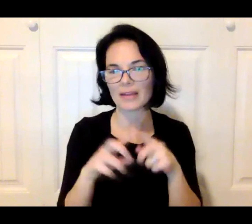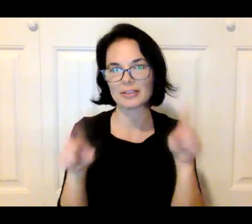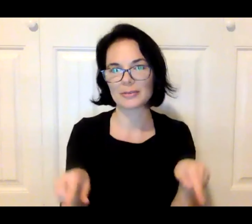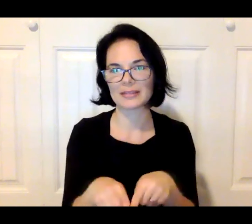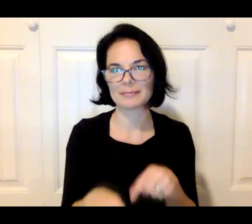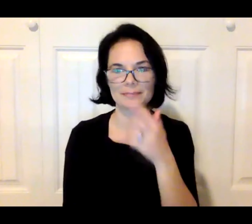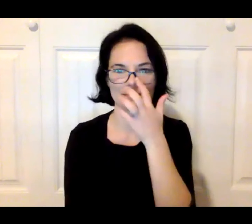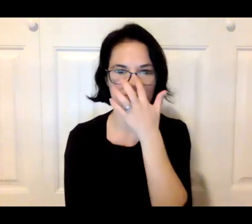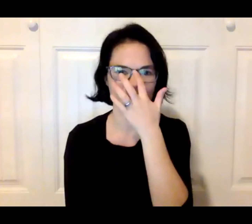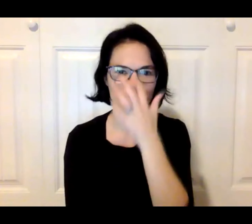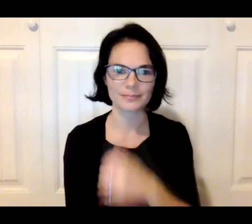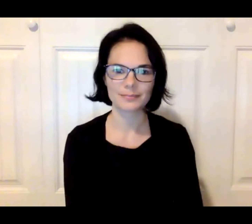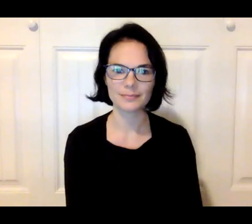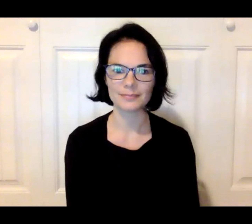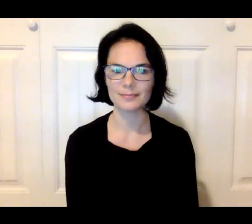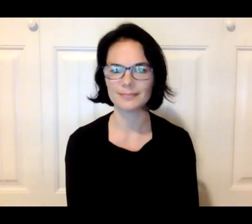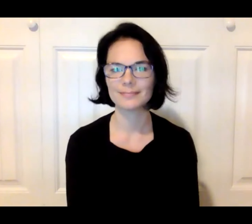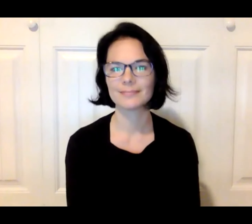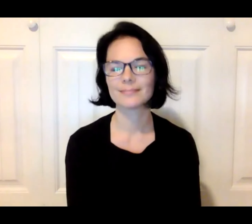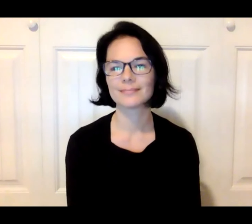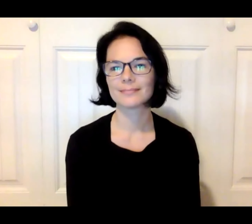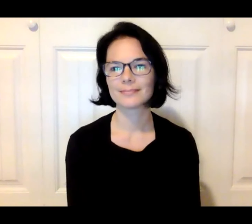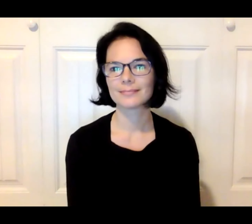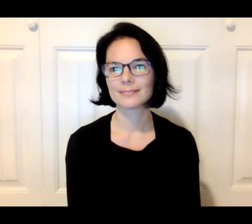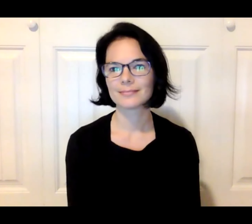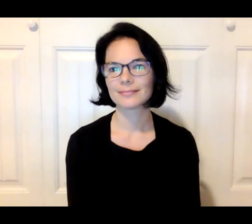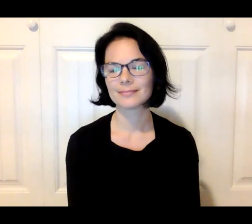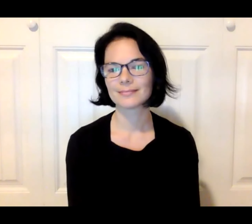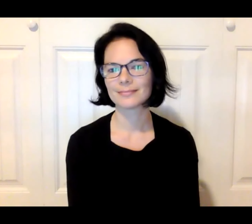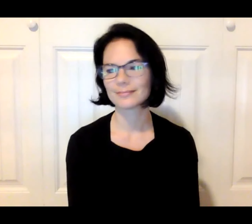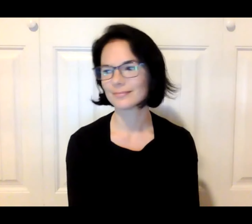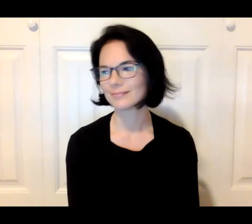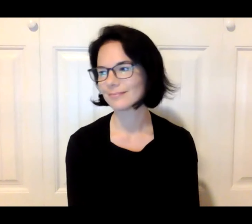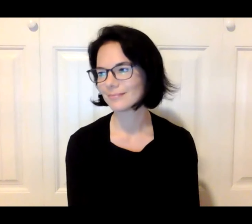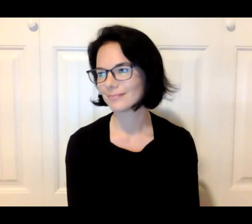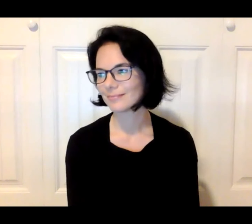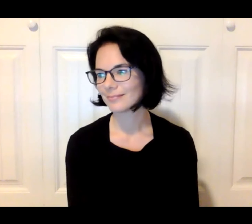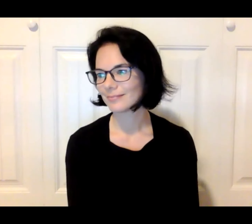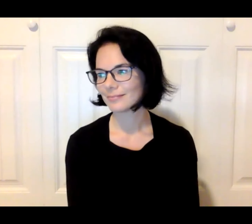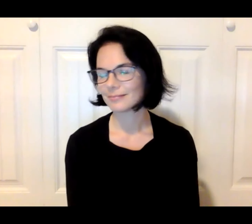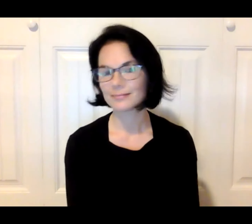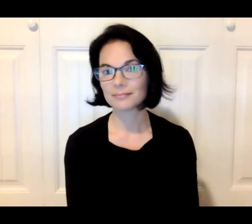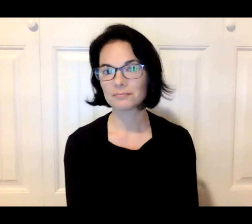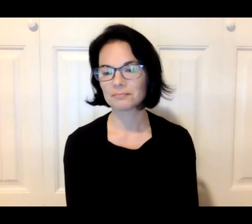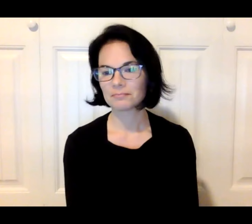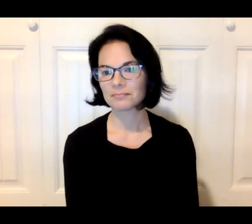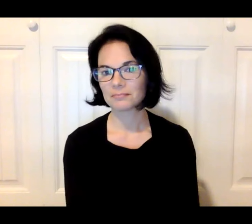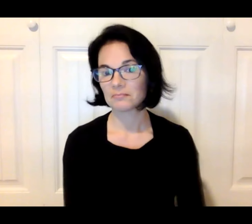That’s where the confusion may lie. There was a question on Facebook Live?